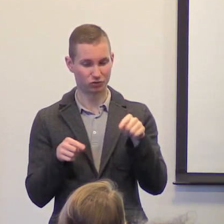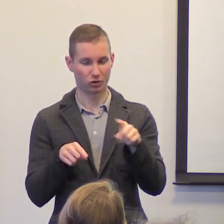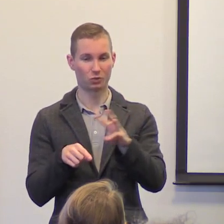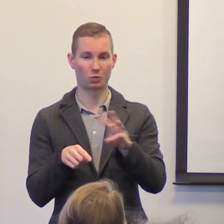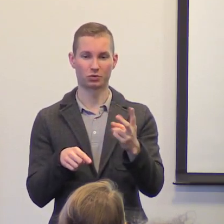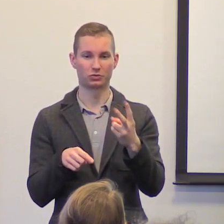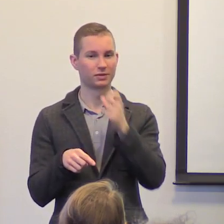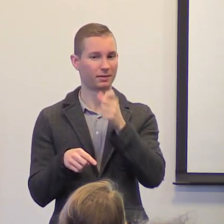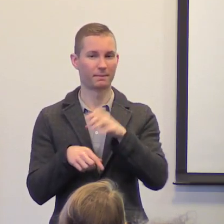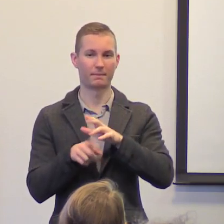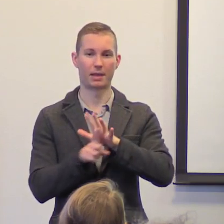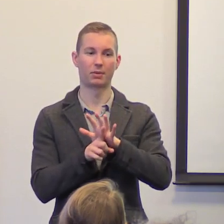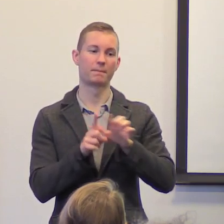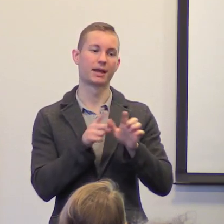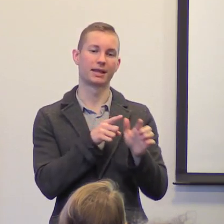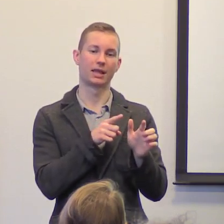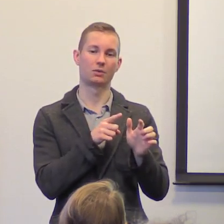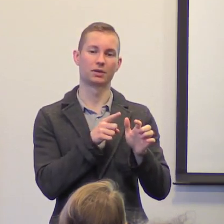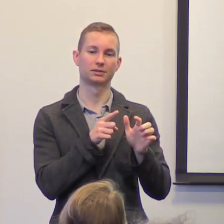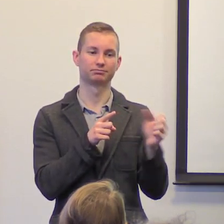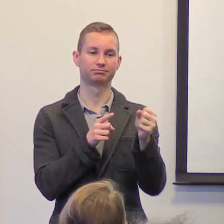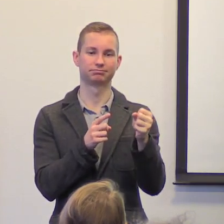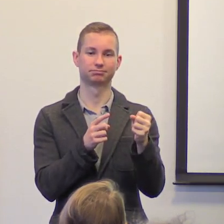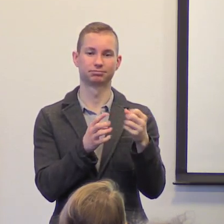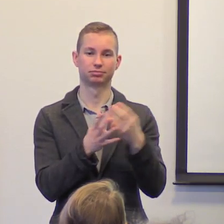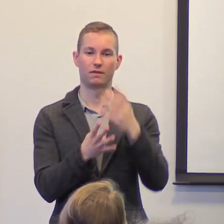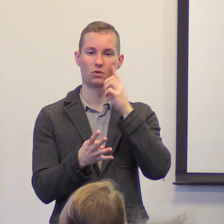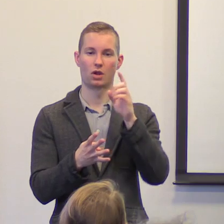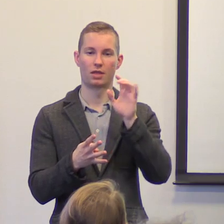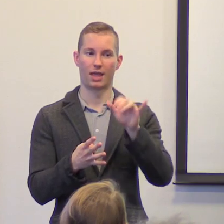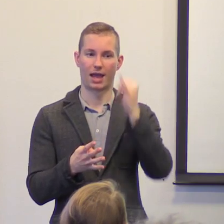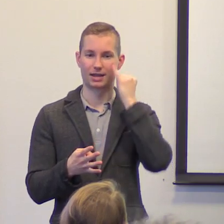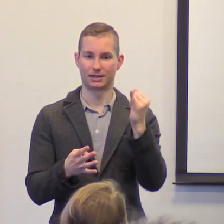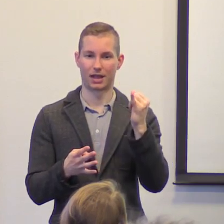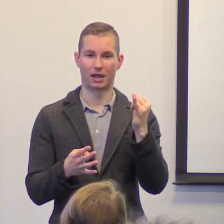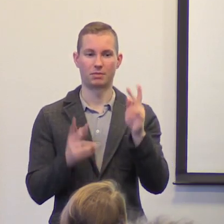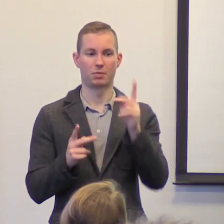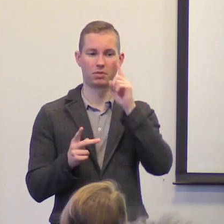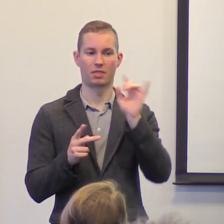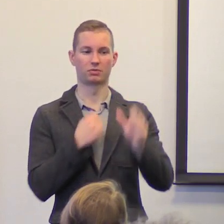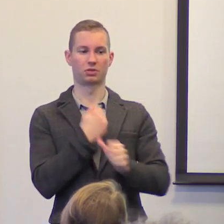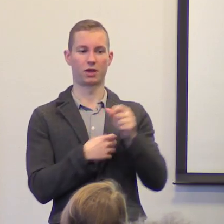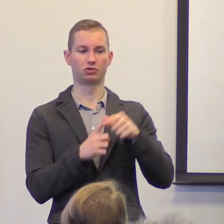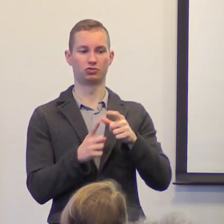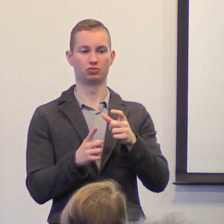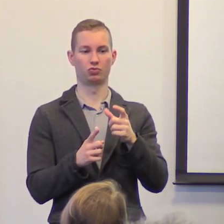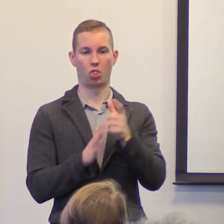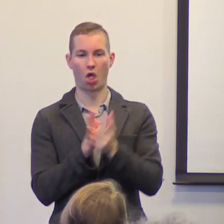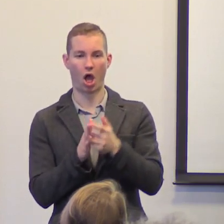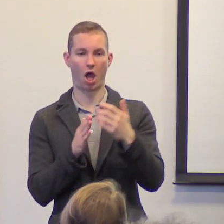But Schenck was actually criminally convicted for his advocacy on the idea that that was a threat to law and order and to the government.